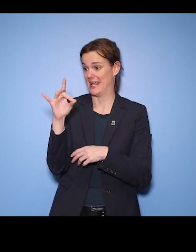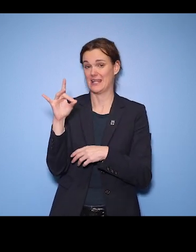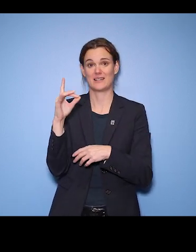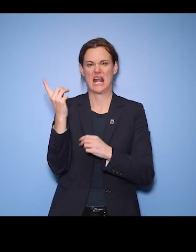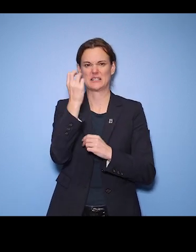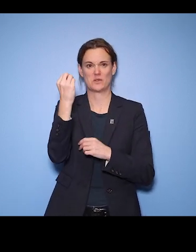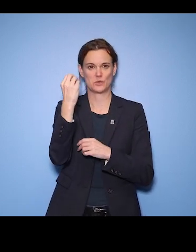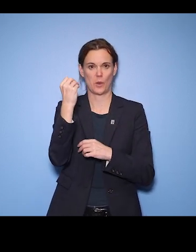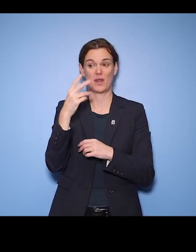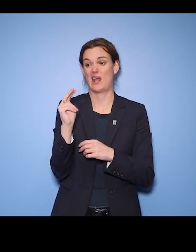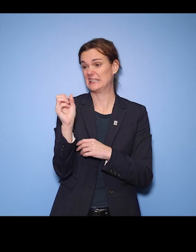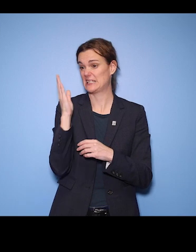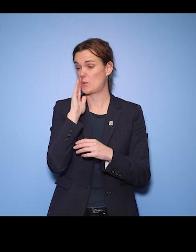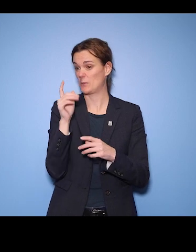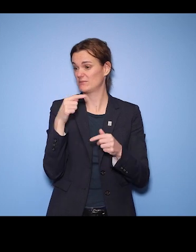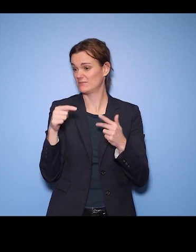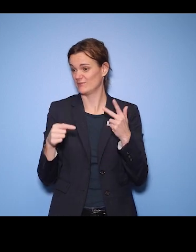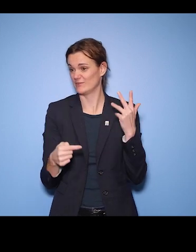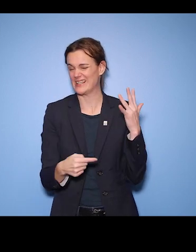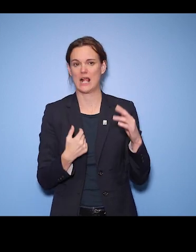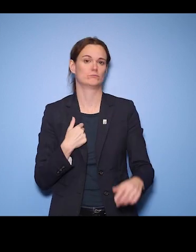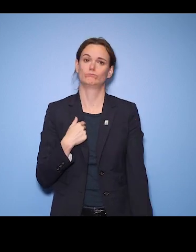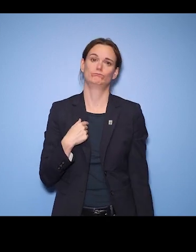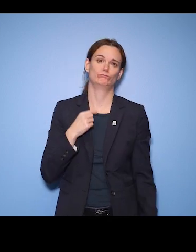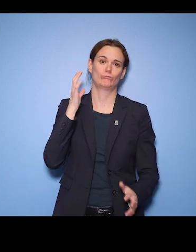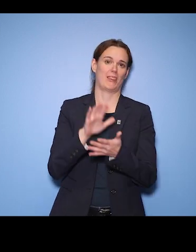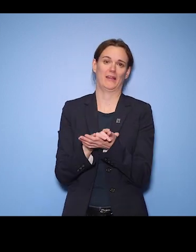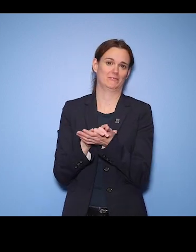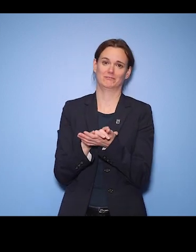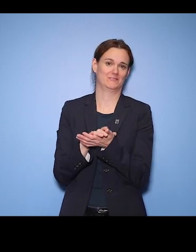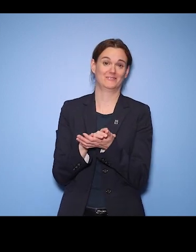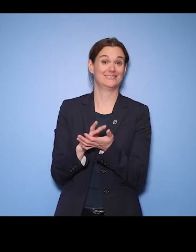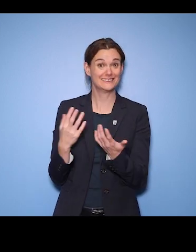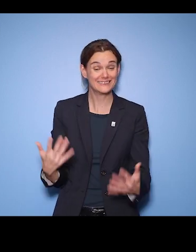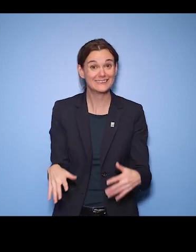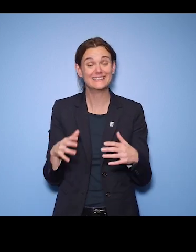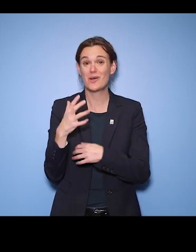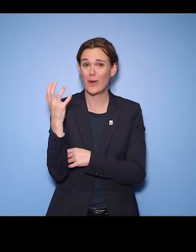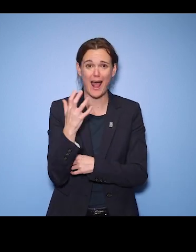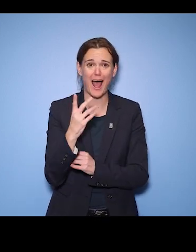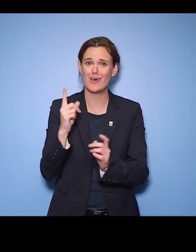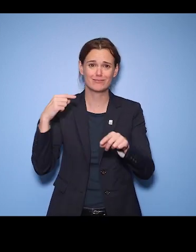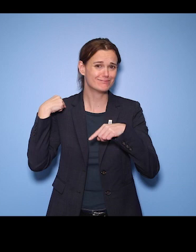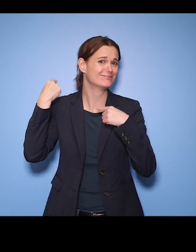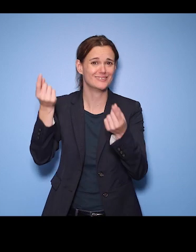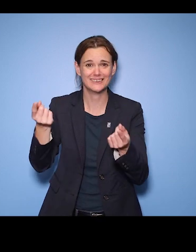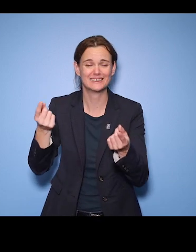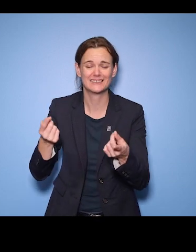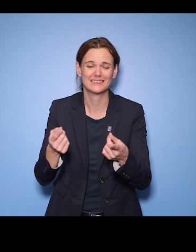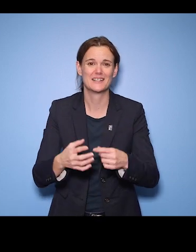what the college would look like today, I couldn't, wouldn't believe it. It has been an amazing